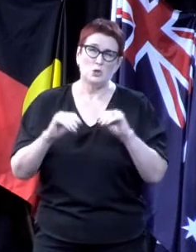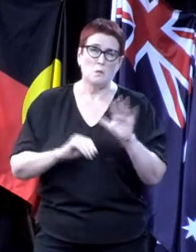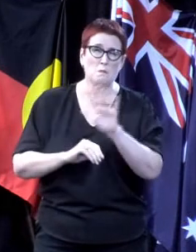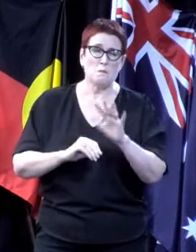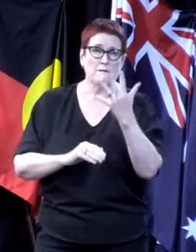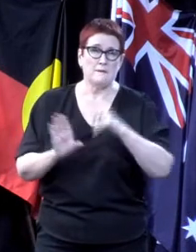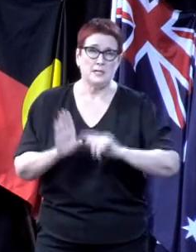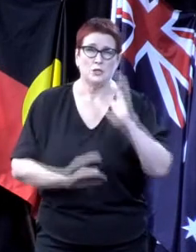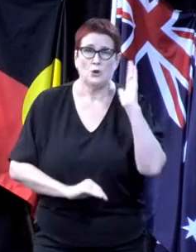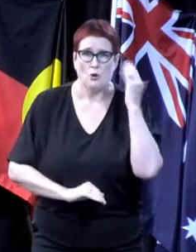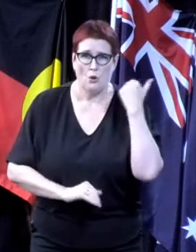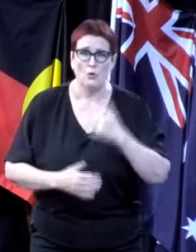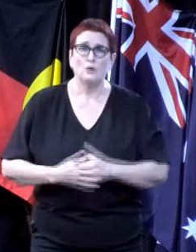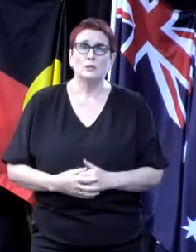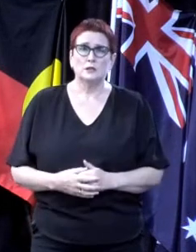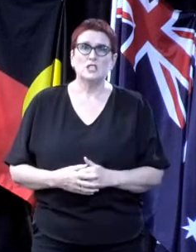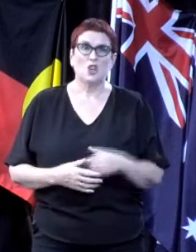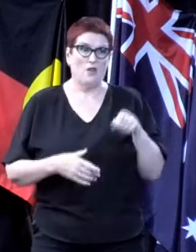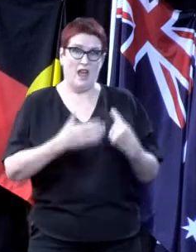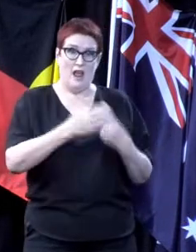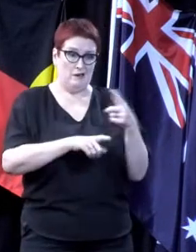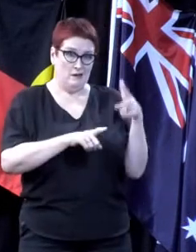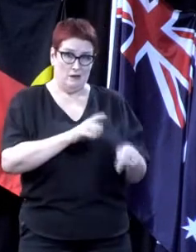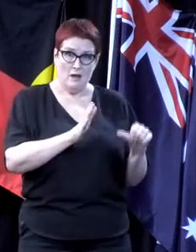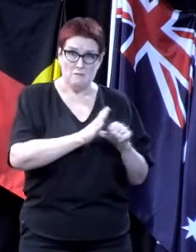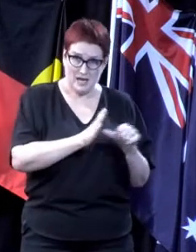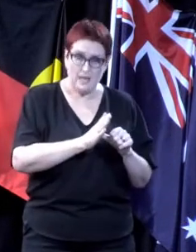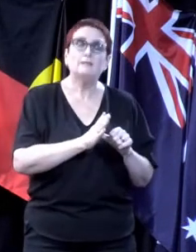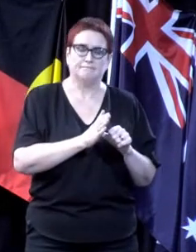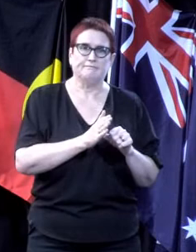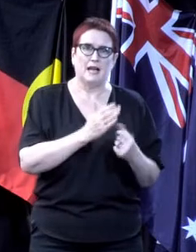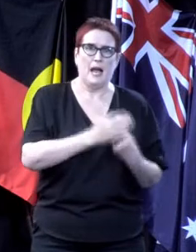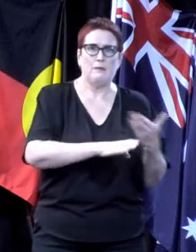So, this was some of the impetus leading up to the Deloitte Review